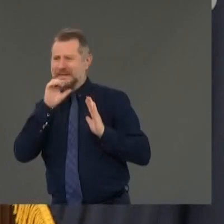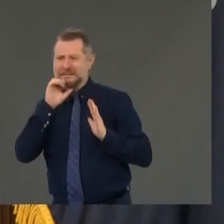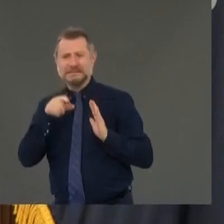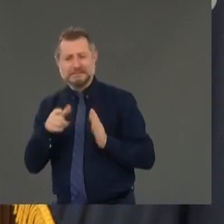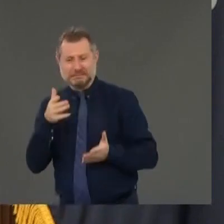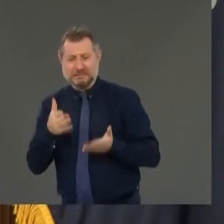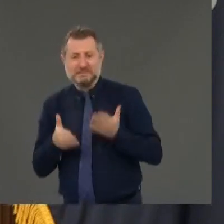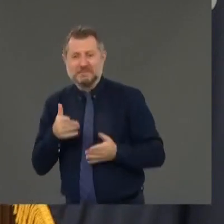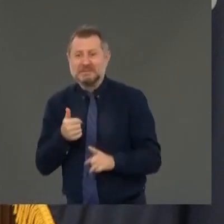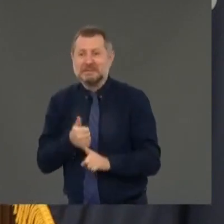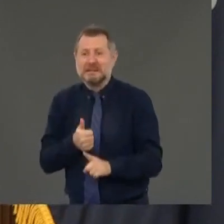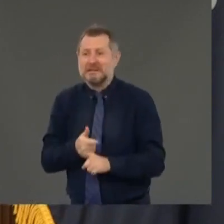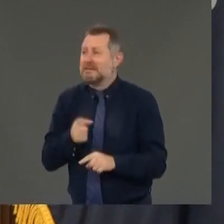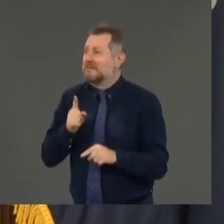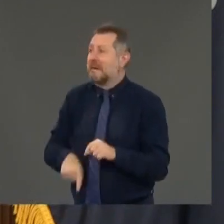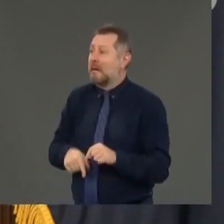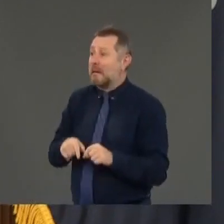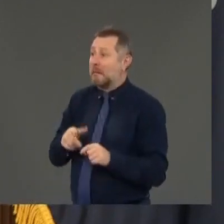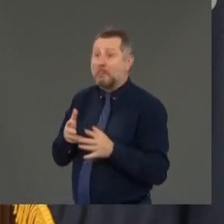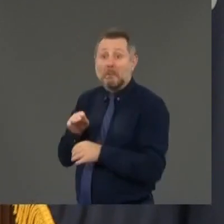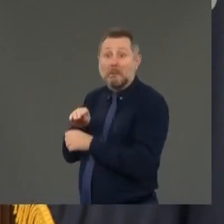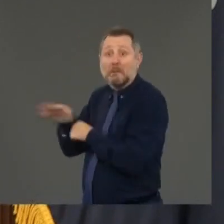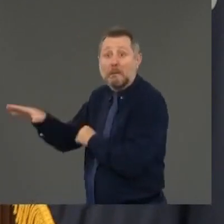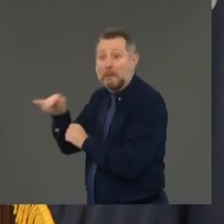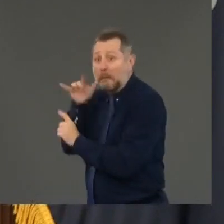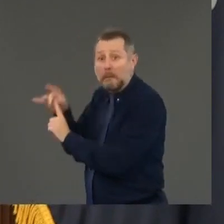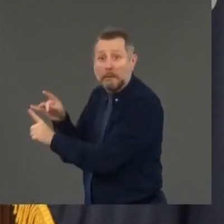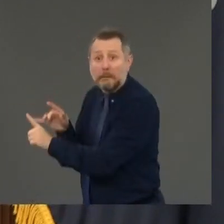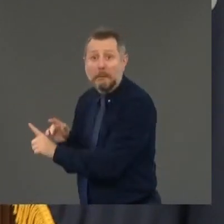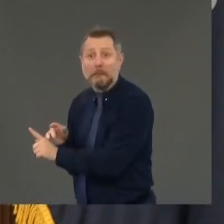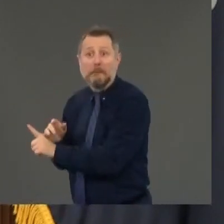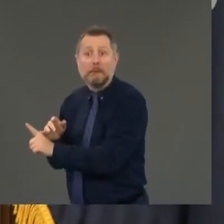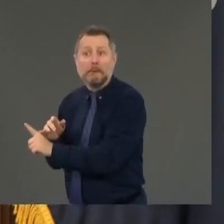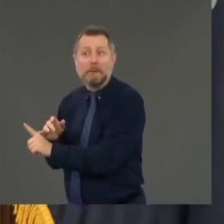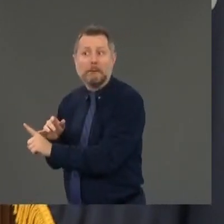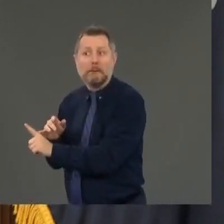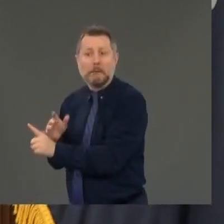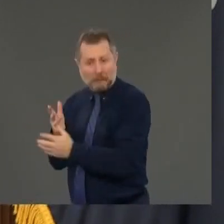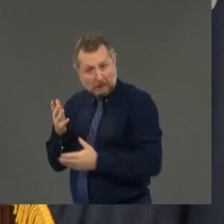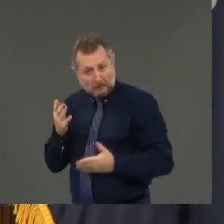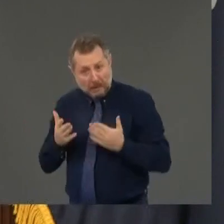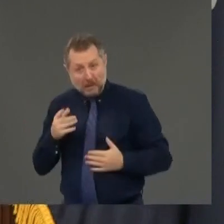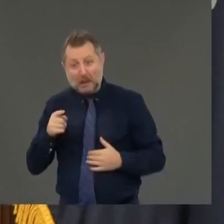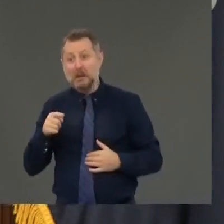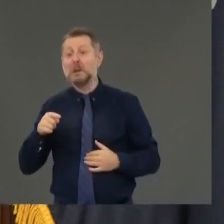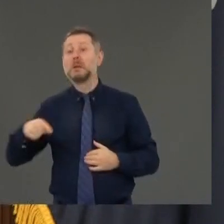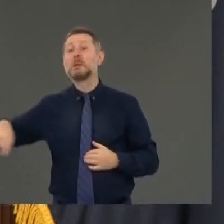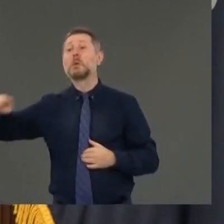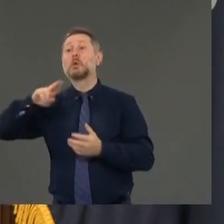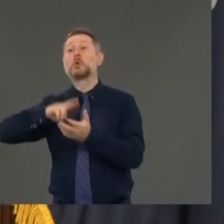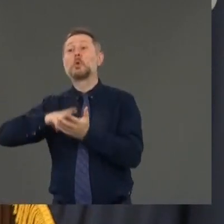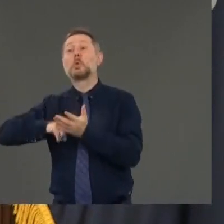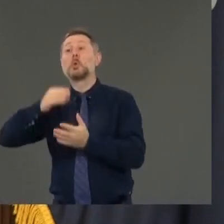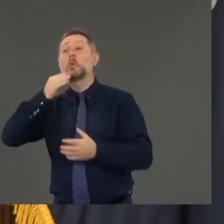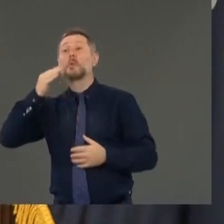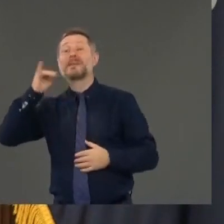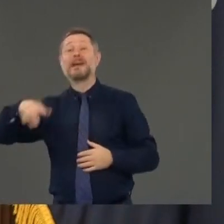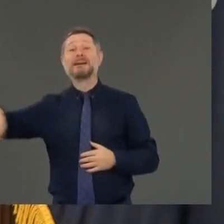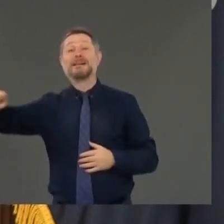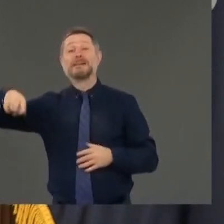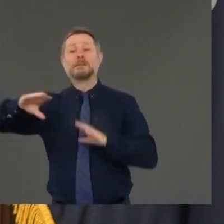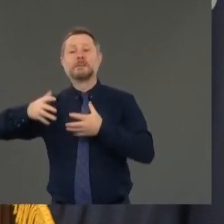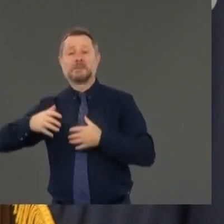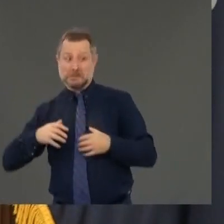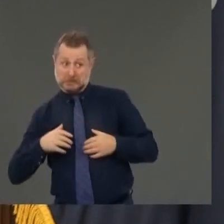THOUGH THAT SENIOR CITIZEN MAY